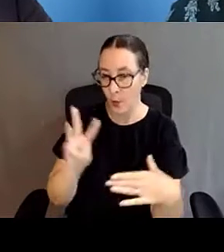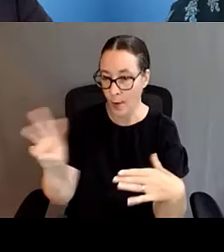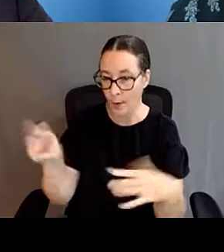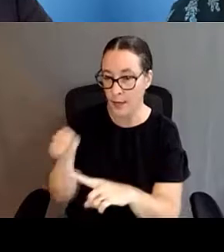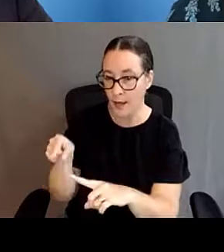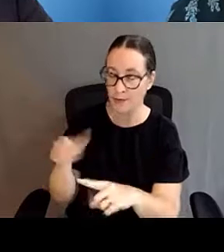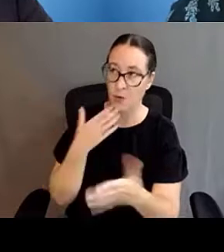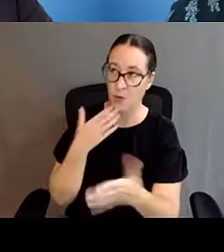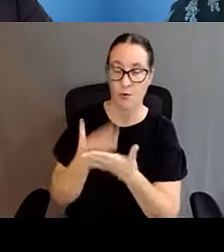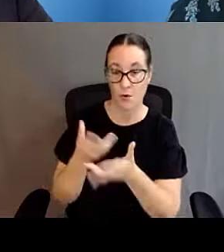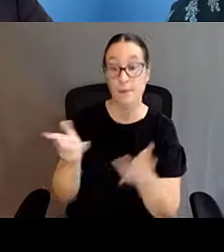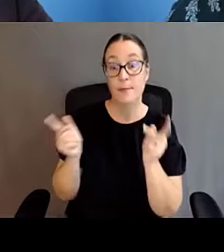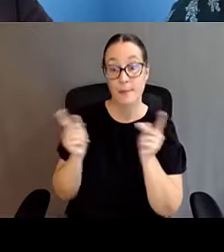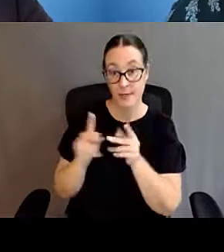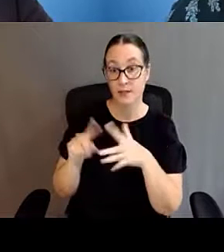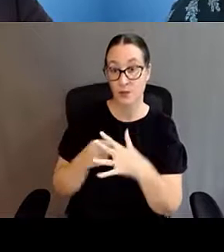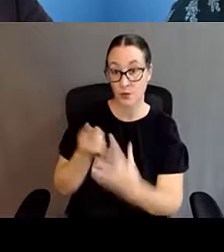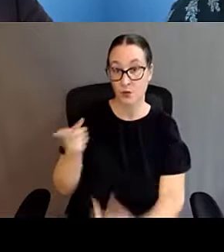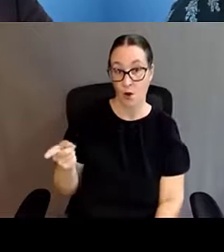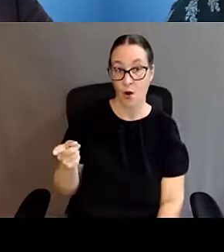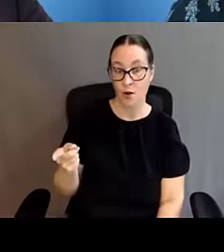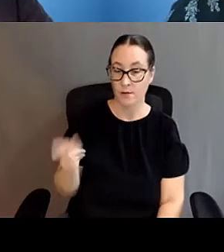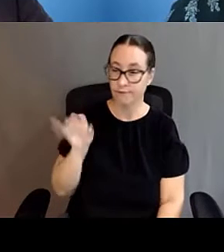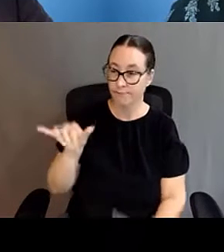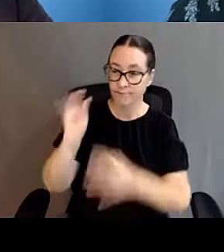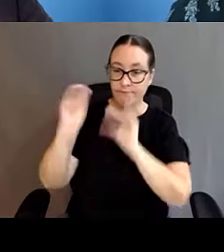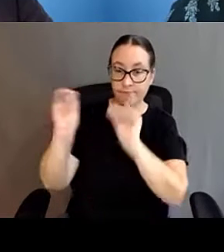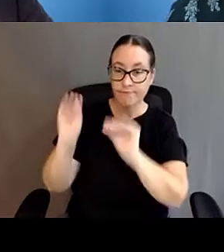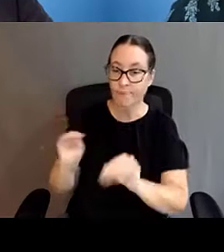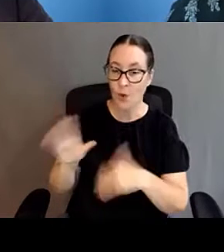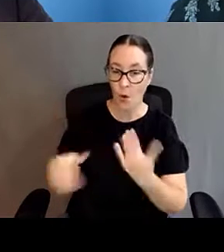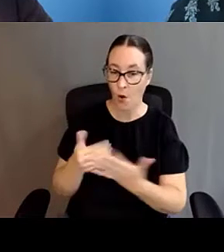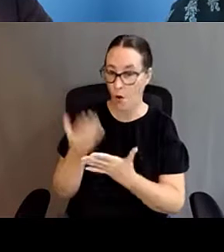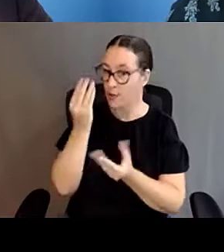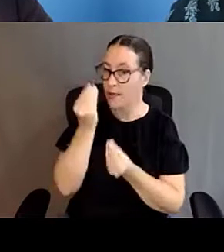We have populated that with all the information that we have at this time point,